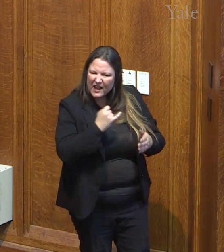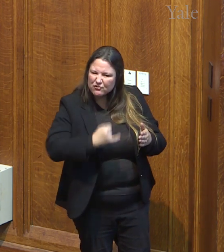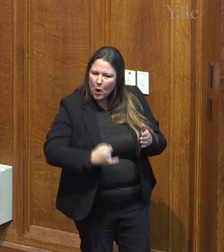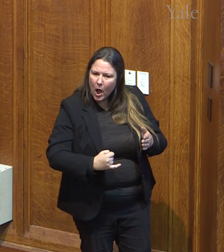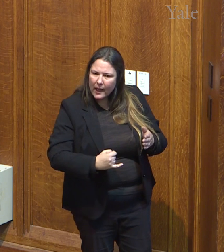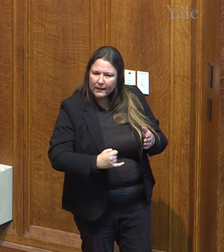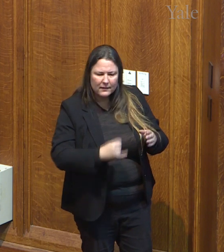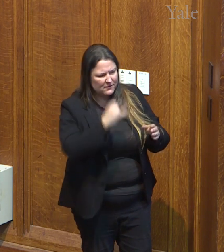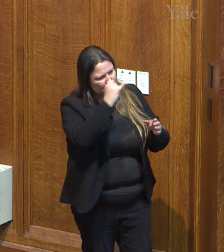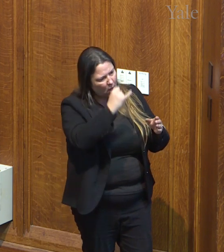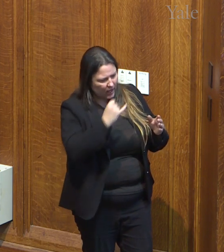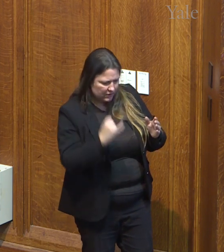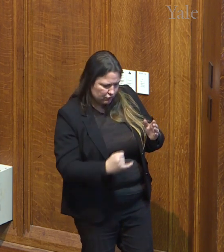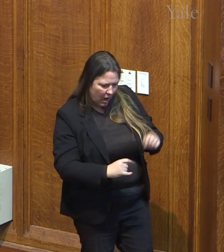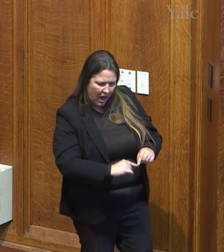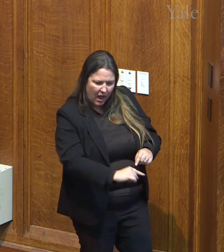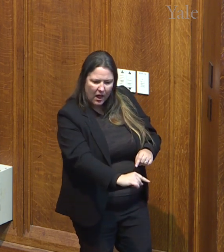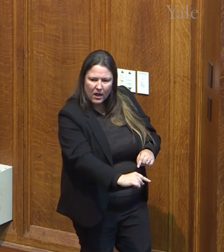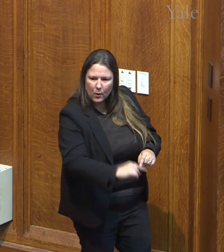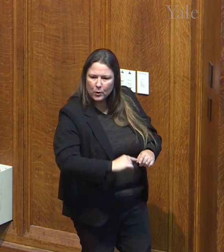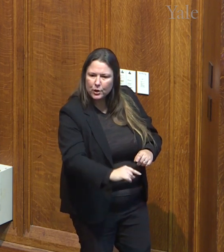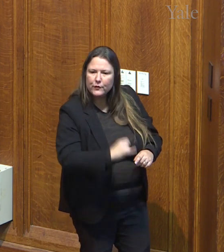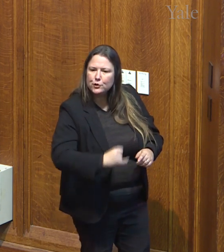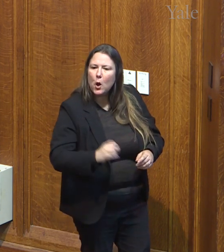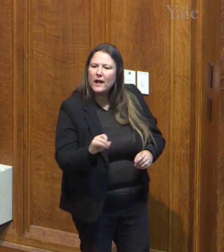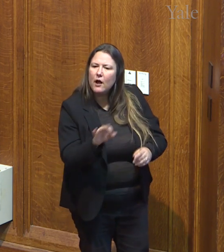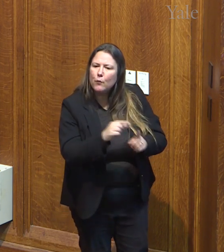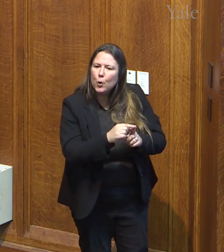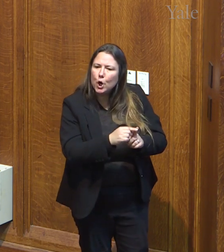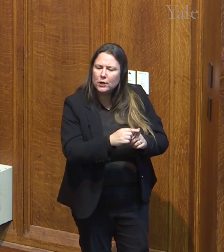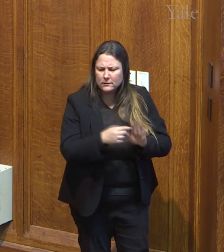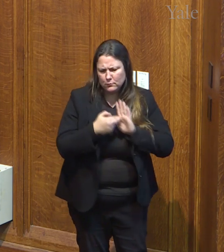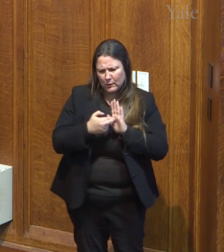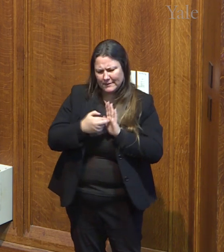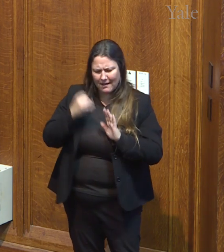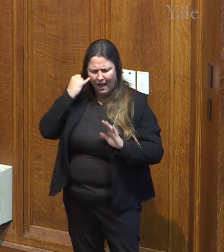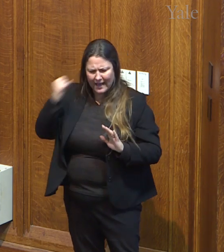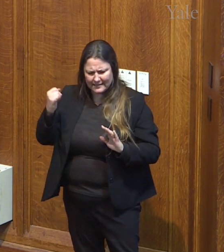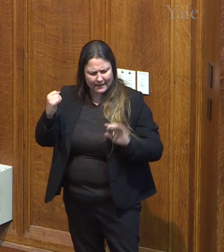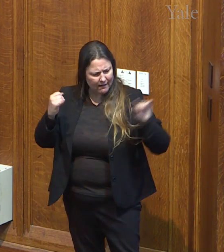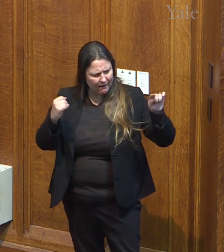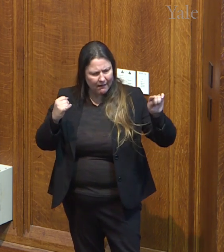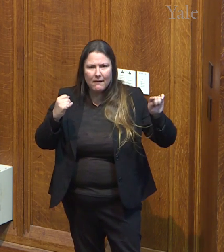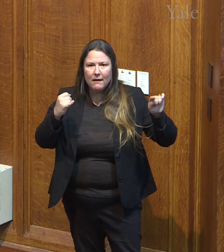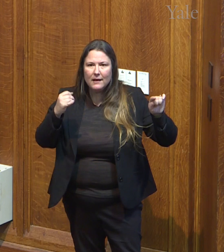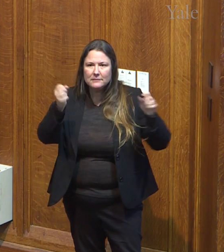of the idea first expressed in sign. As to ideas expressed in whole sentences,